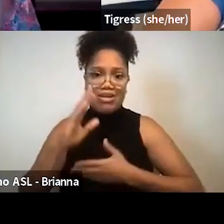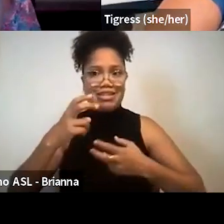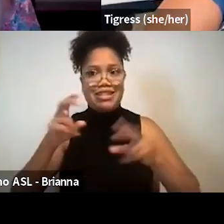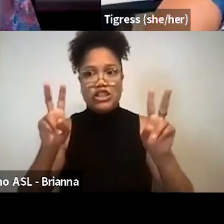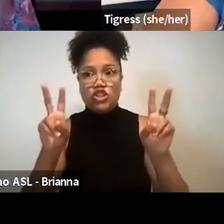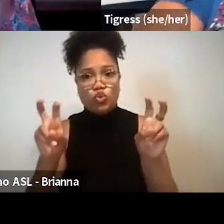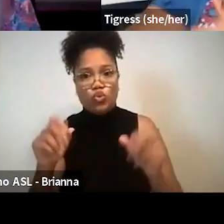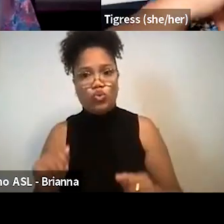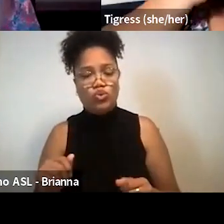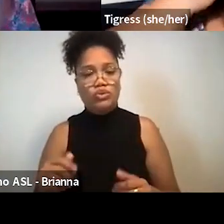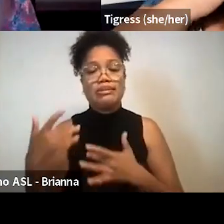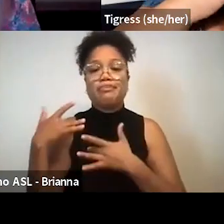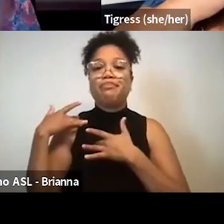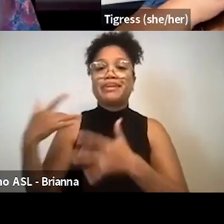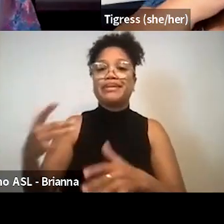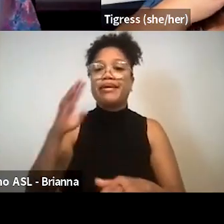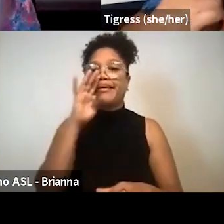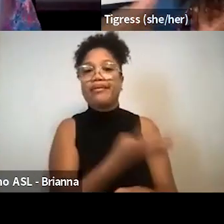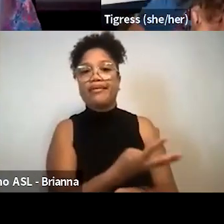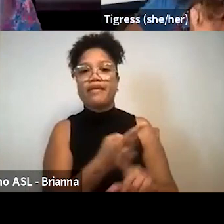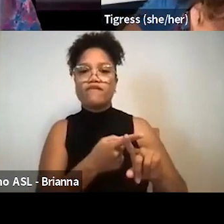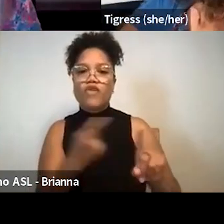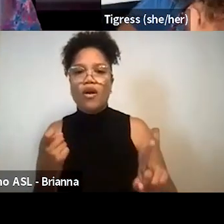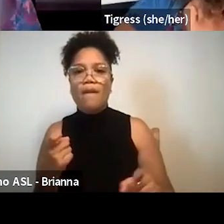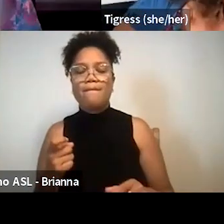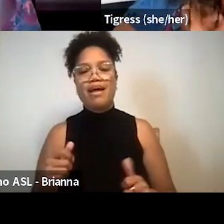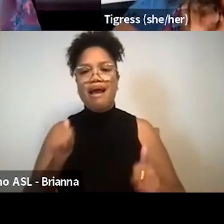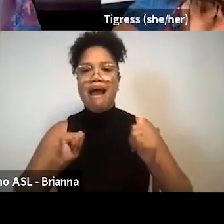overshadowed by bad faith actors and people who try to derail